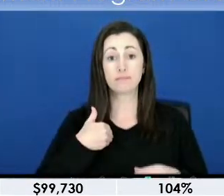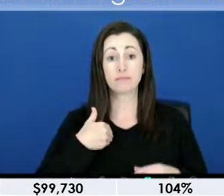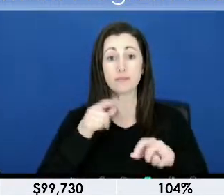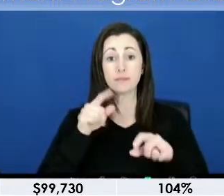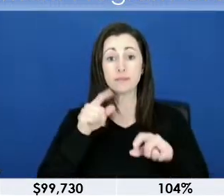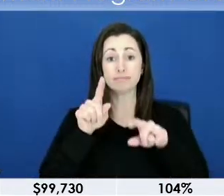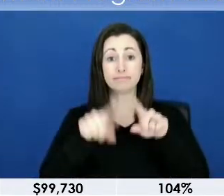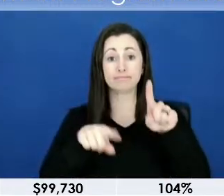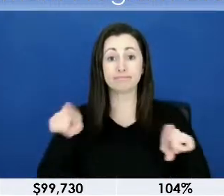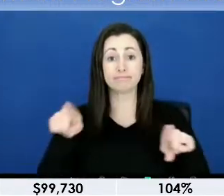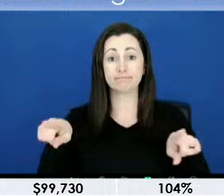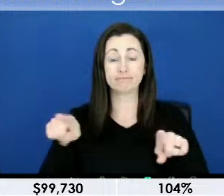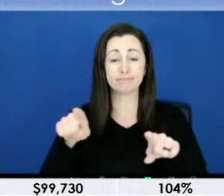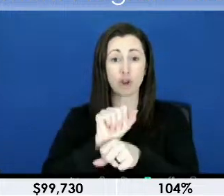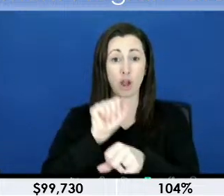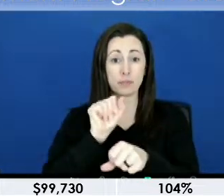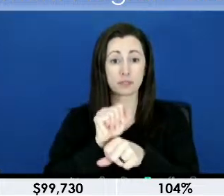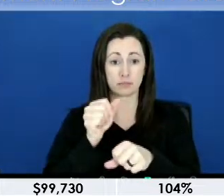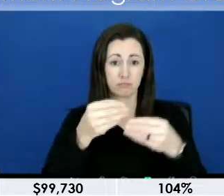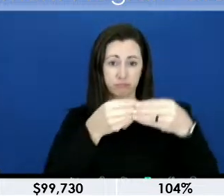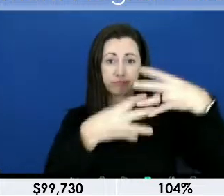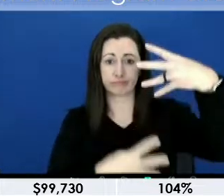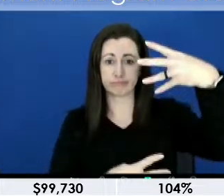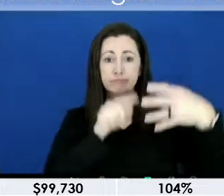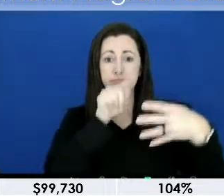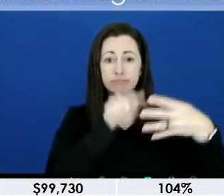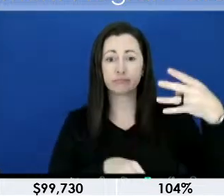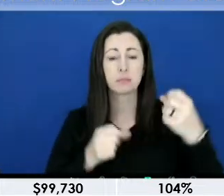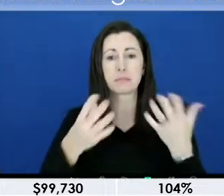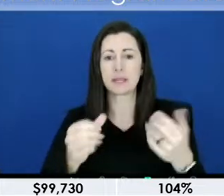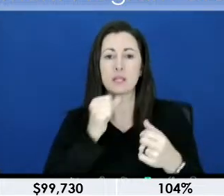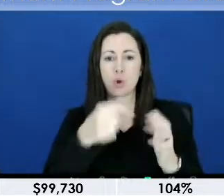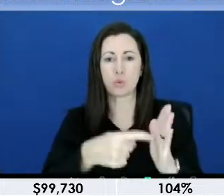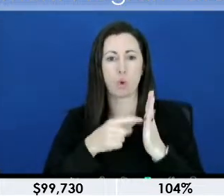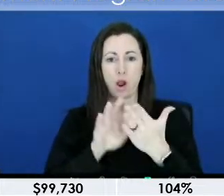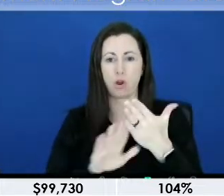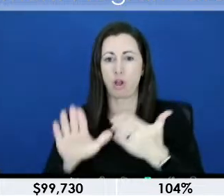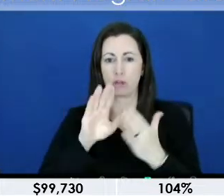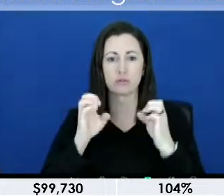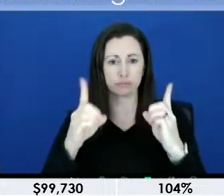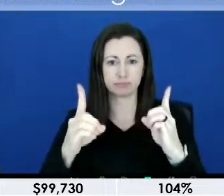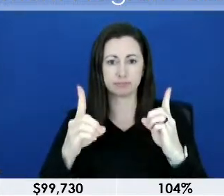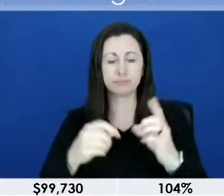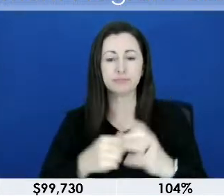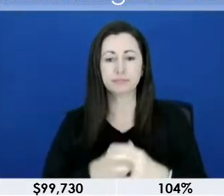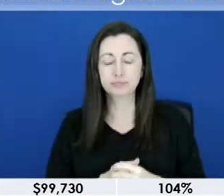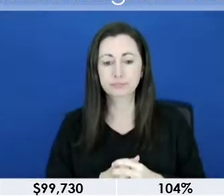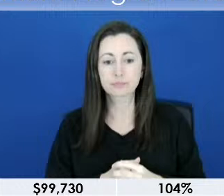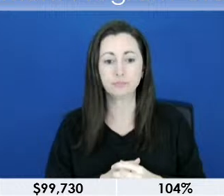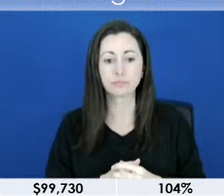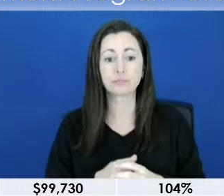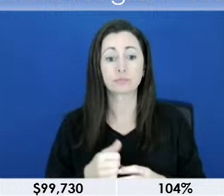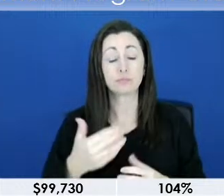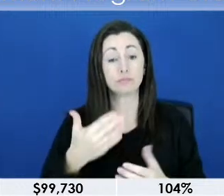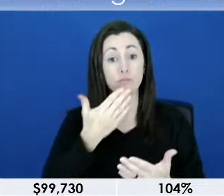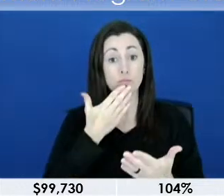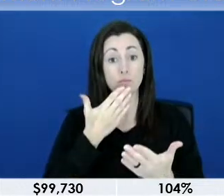THEY HAVE A WIDE VARIETY OF JOBS, WHICH YOU CAN SEE HERE.